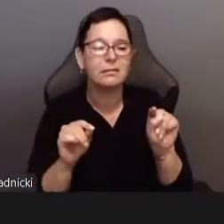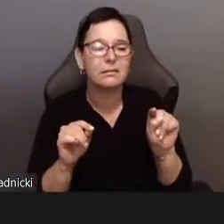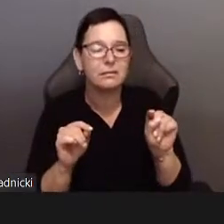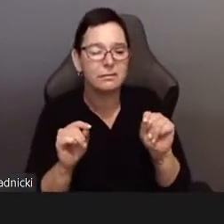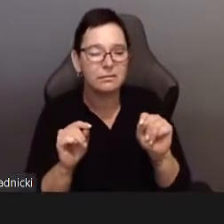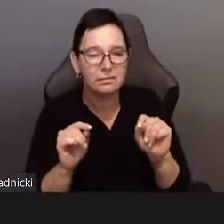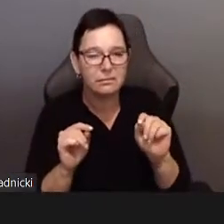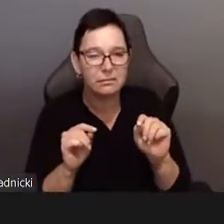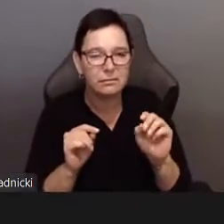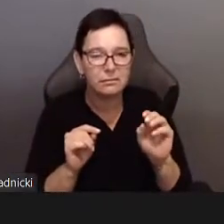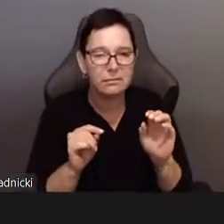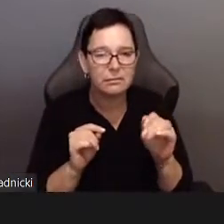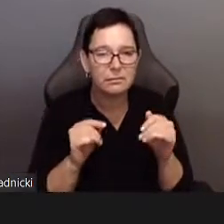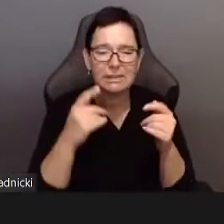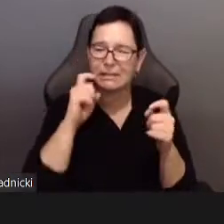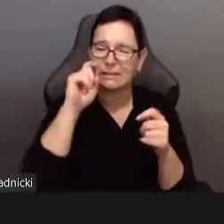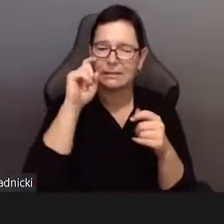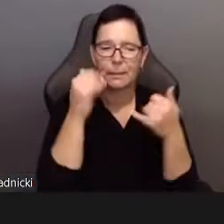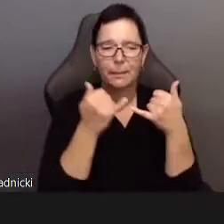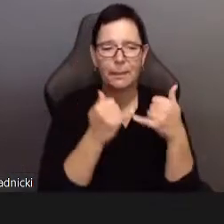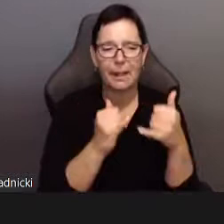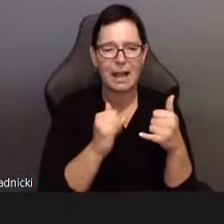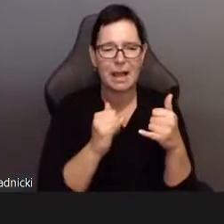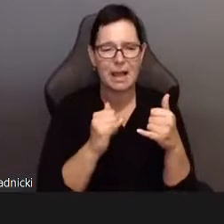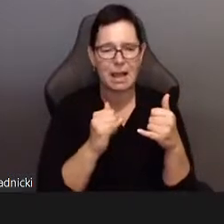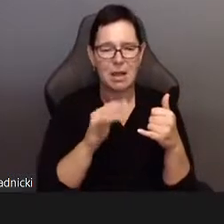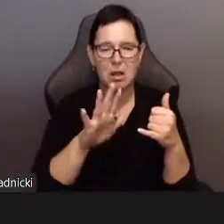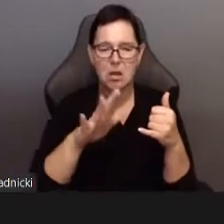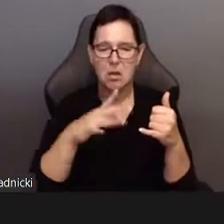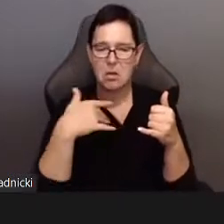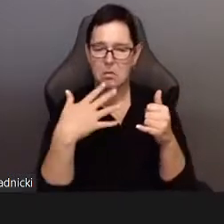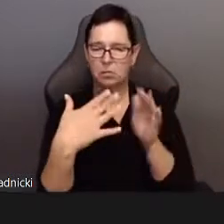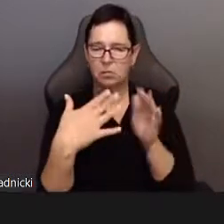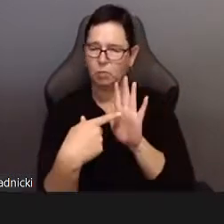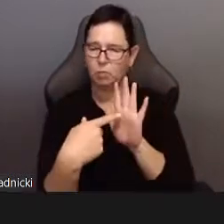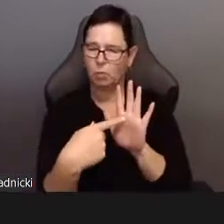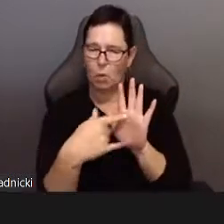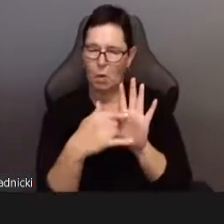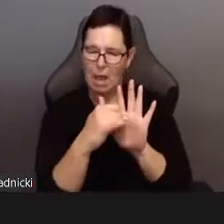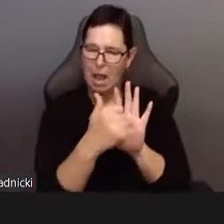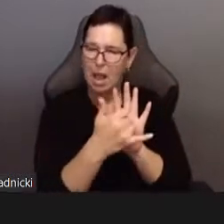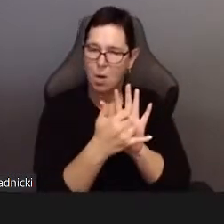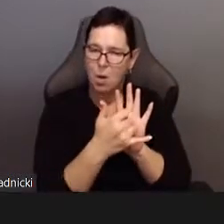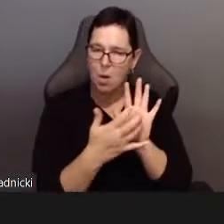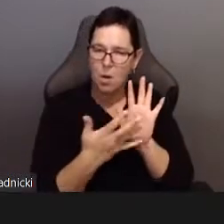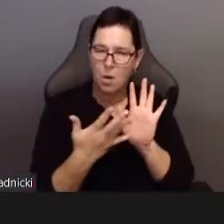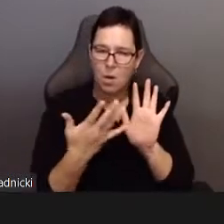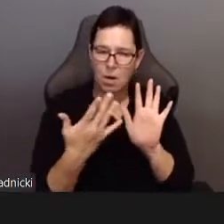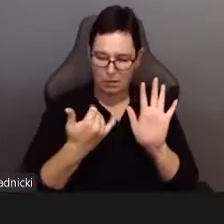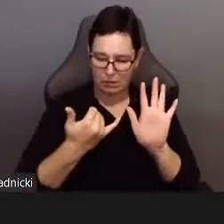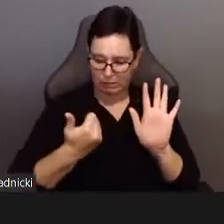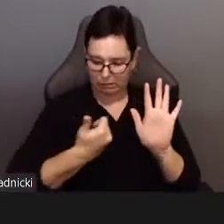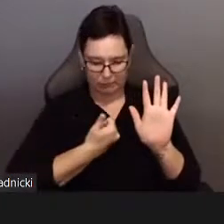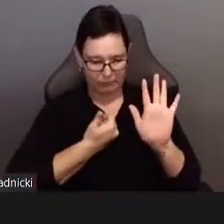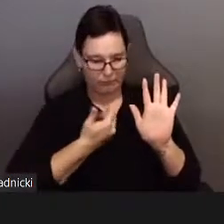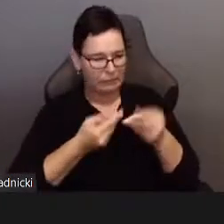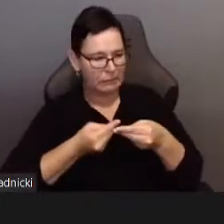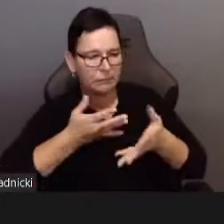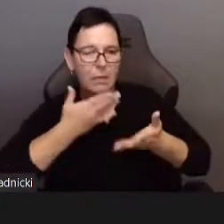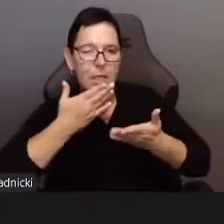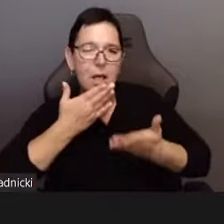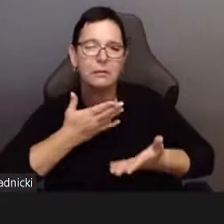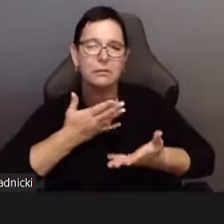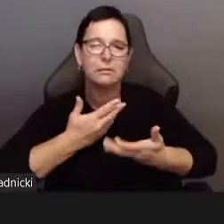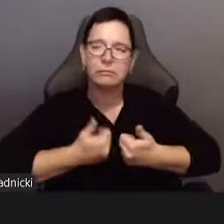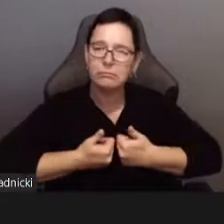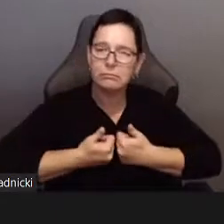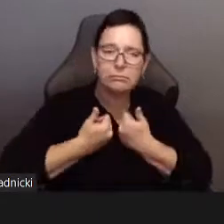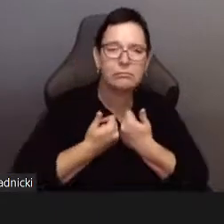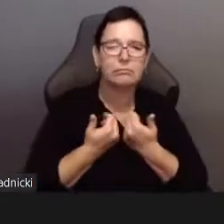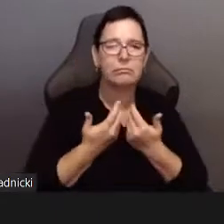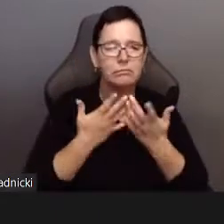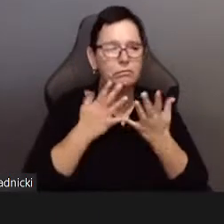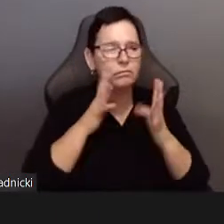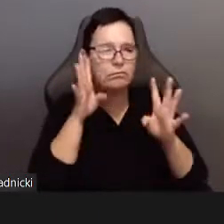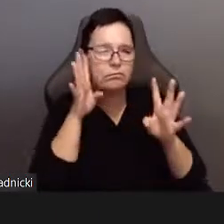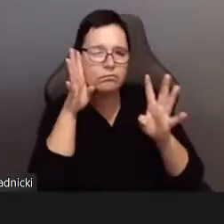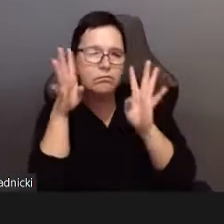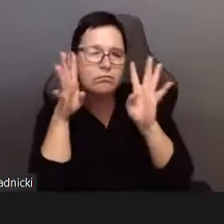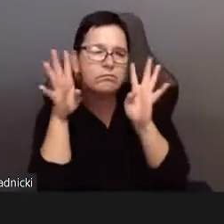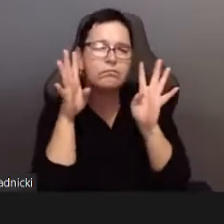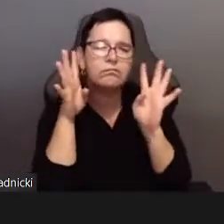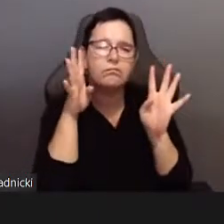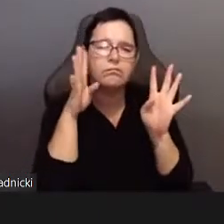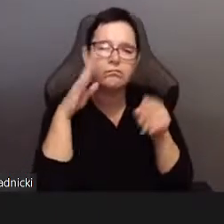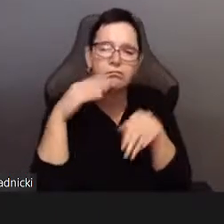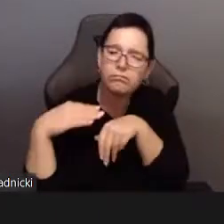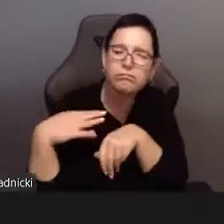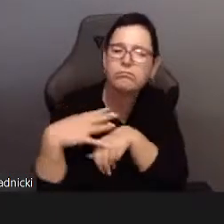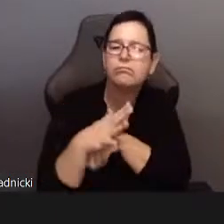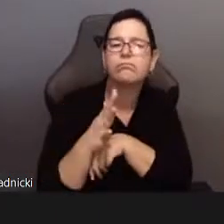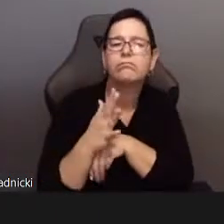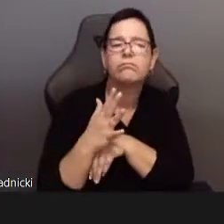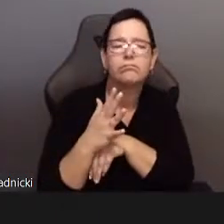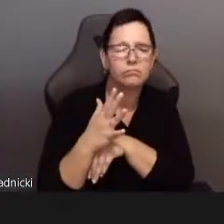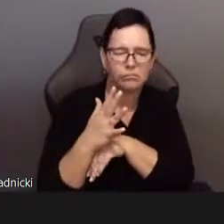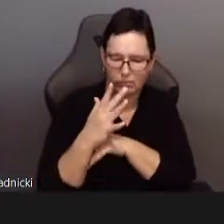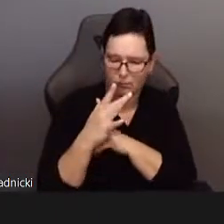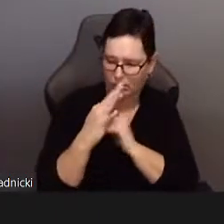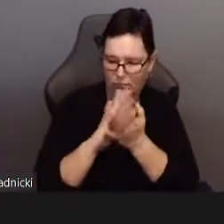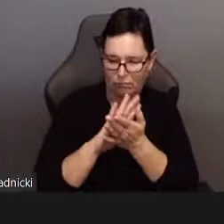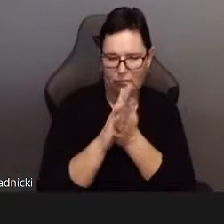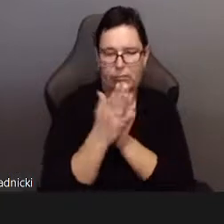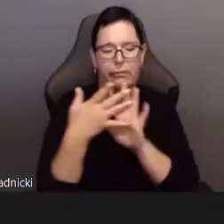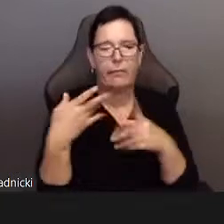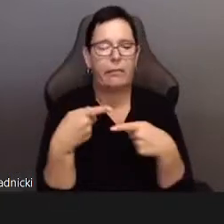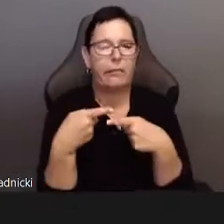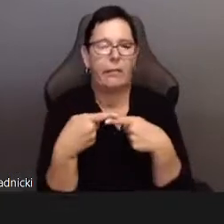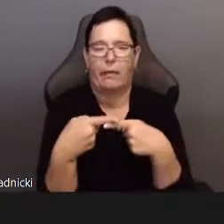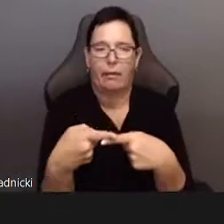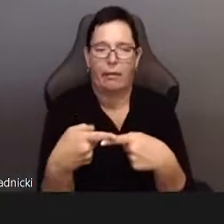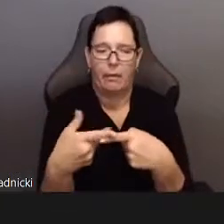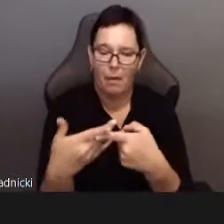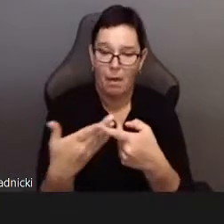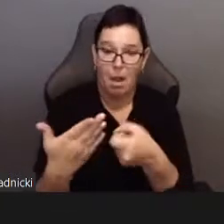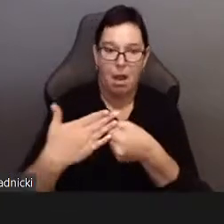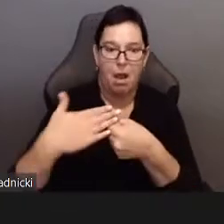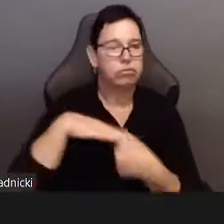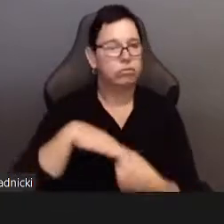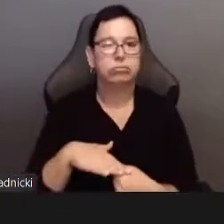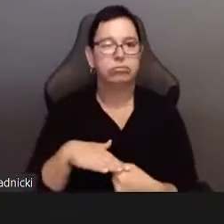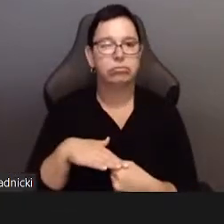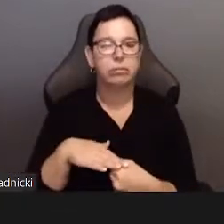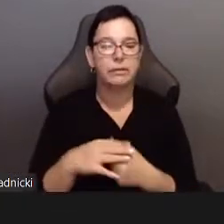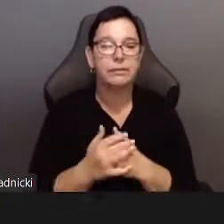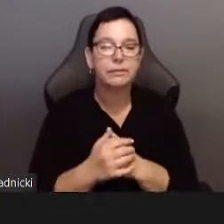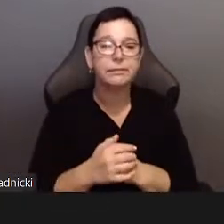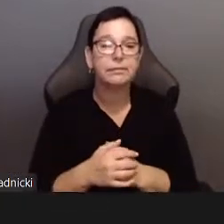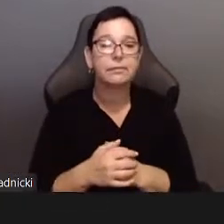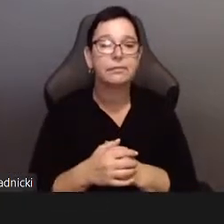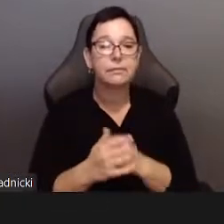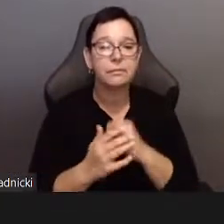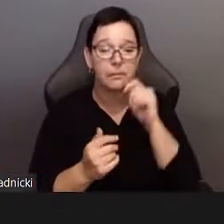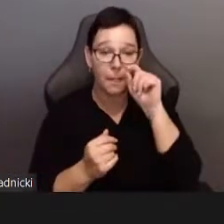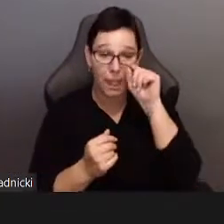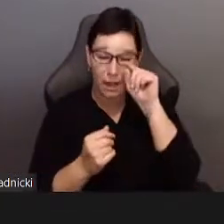before exploring the ways which they mimic the ethics of community Bersani claimed ot be opposed to them. Then, by drawing from Lacan’s Seminar VII, I will make an argument